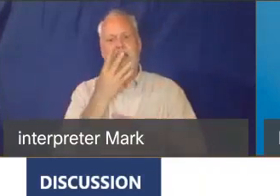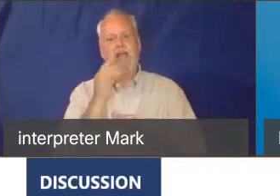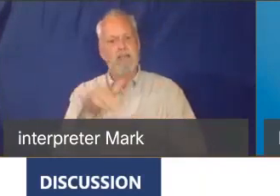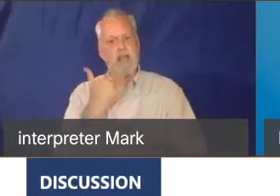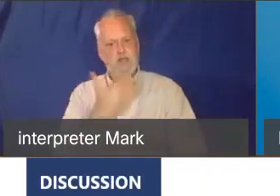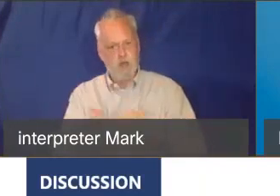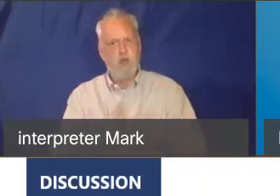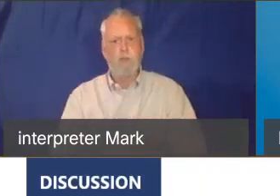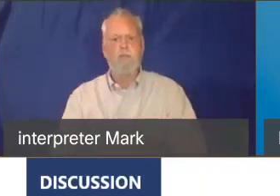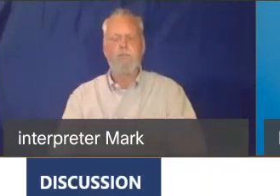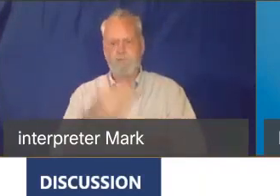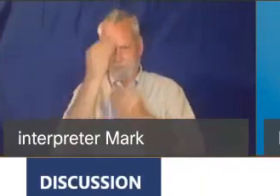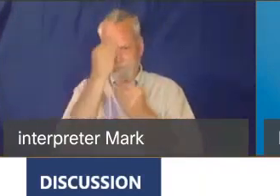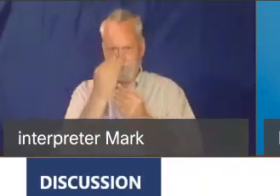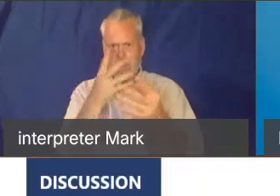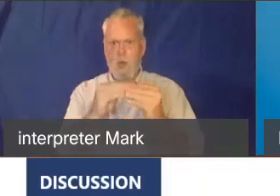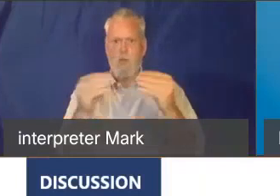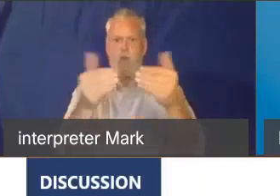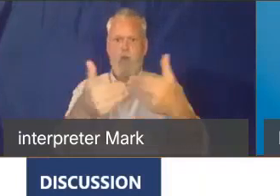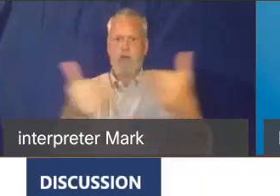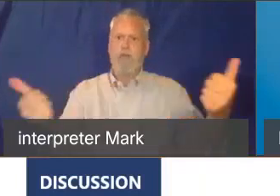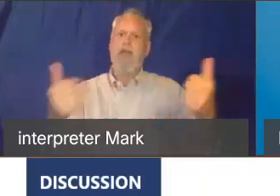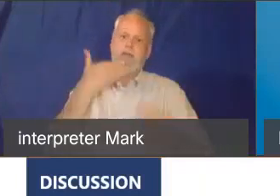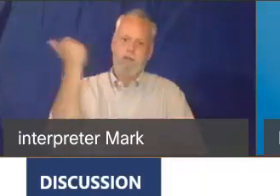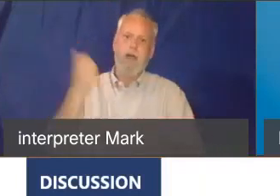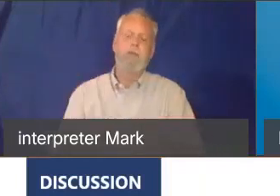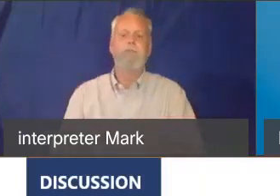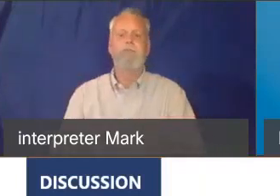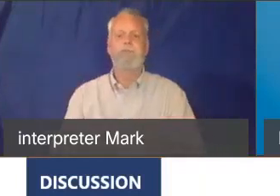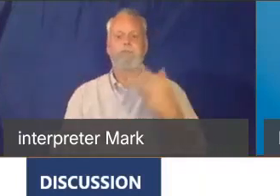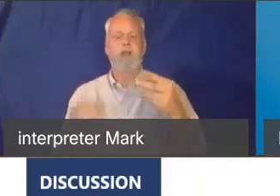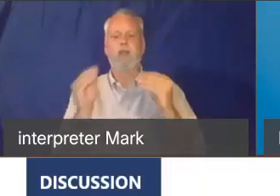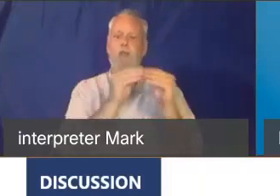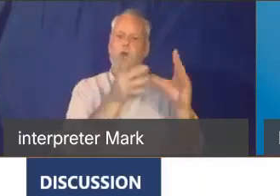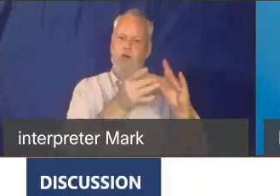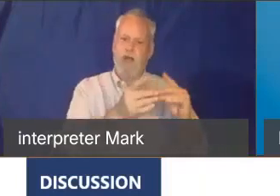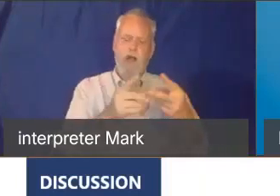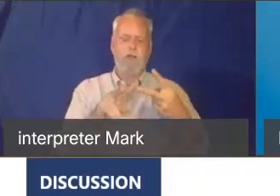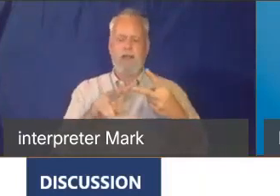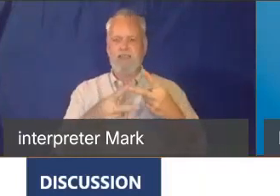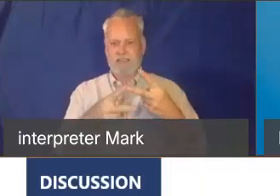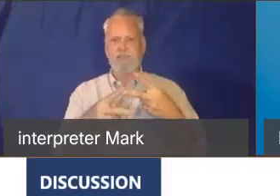Giving people a little more space would be ideal. That's more of a comment. My 2nd question for.